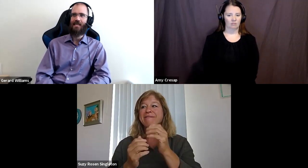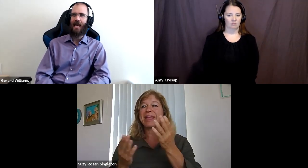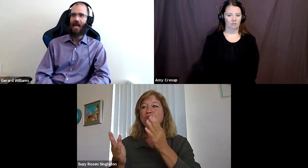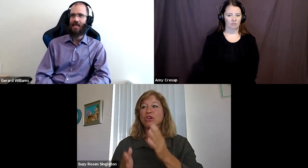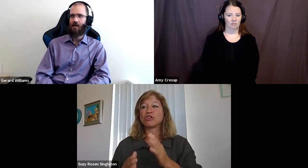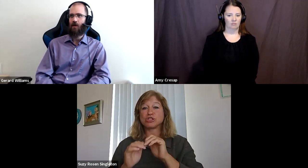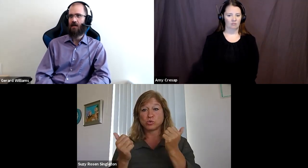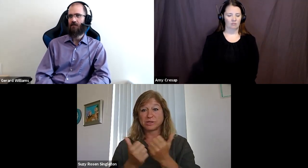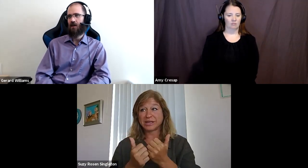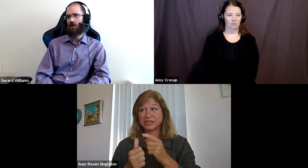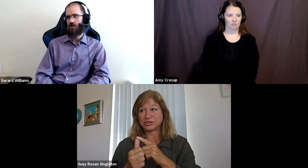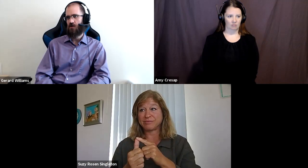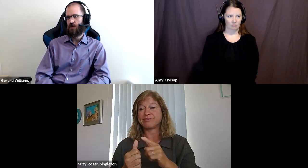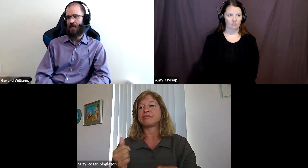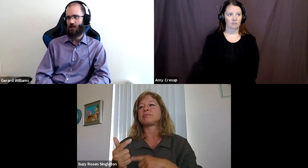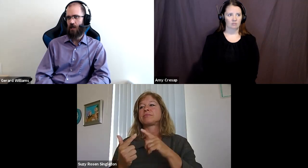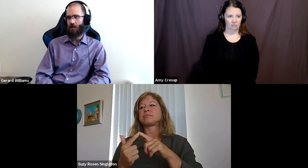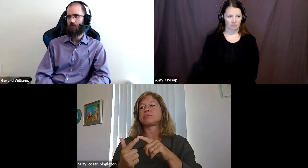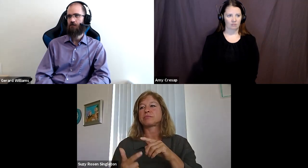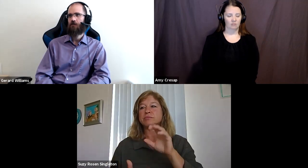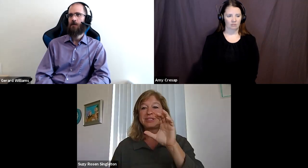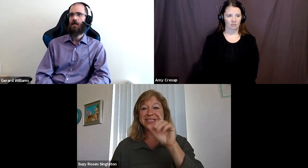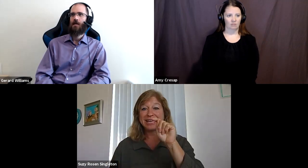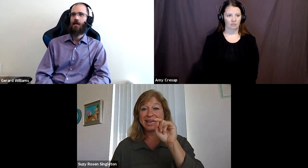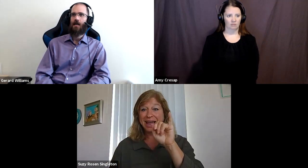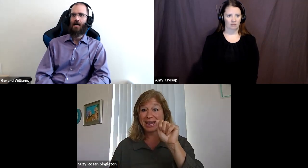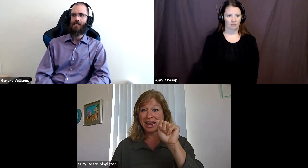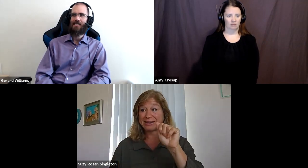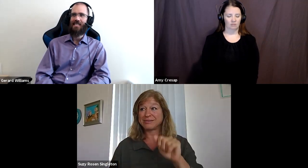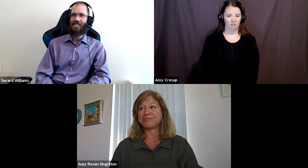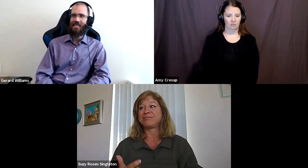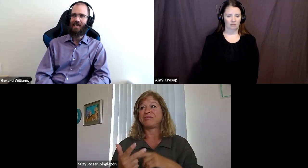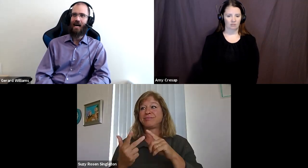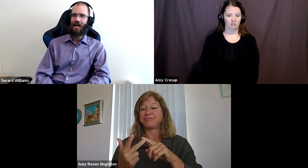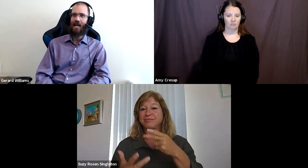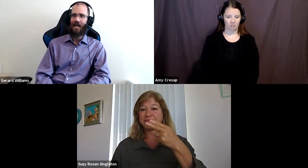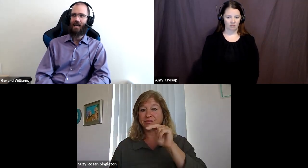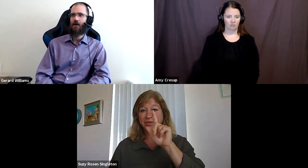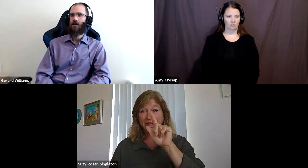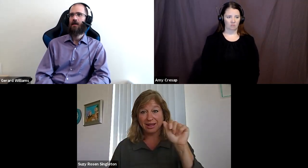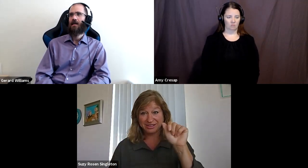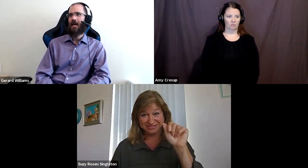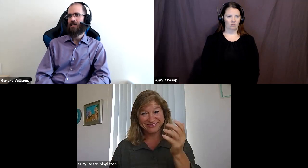CA, Competitive Carriers Association. CTIA, HLAA.